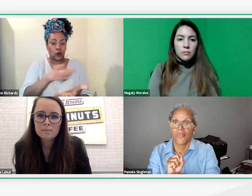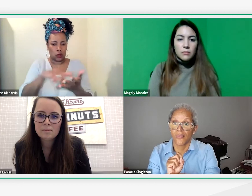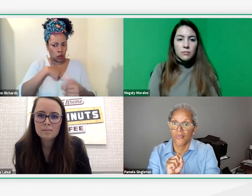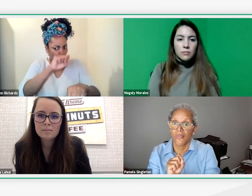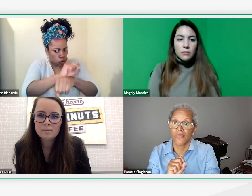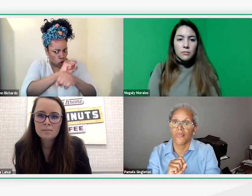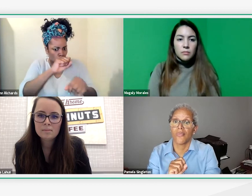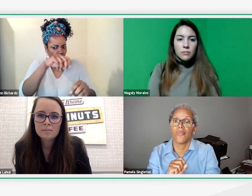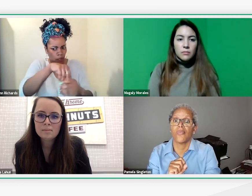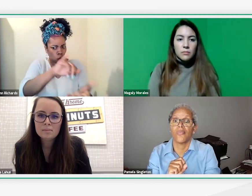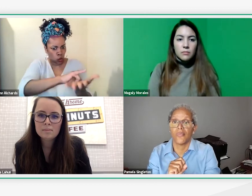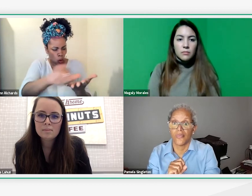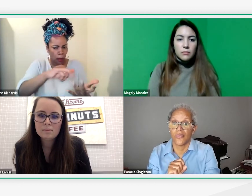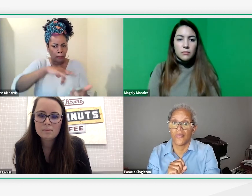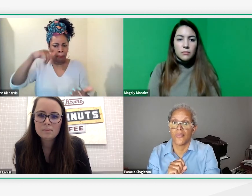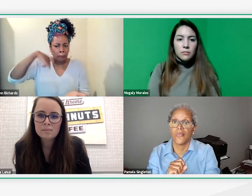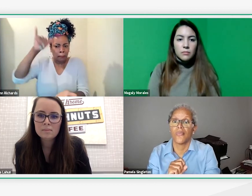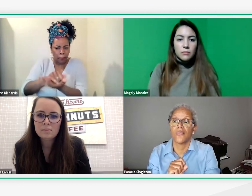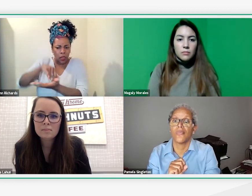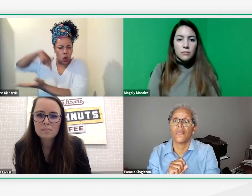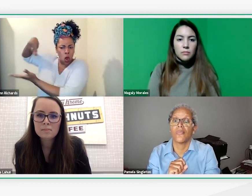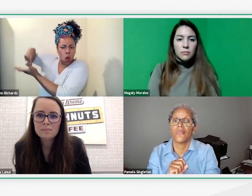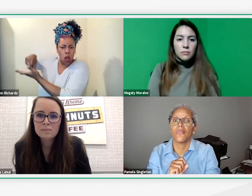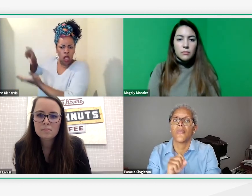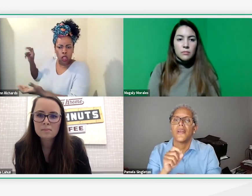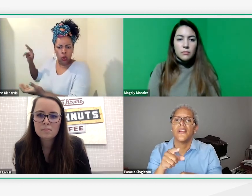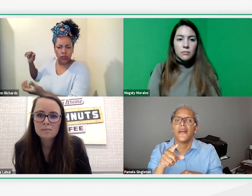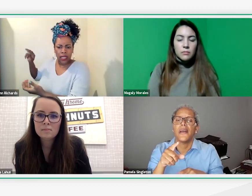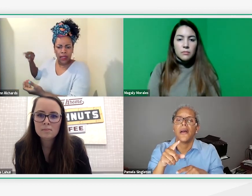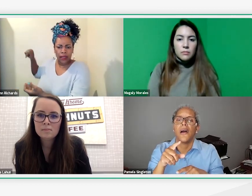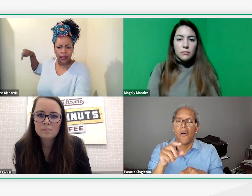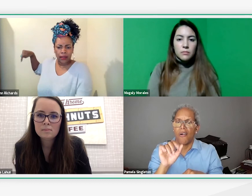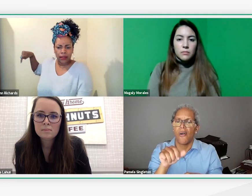I used to live there, and then I moved to New York, and I worked in New York. So shouldn't